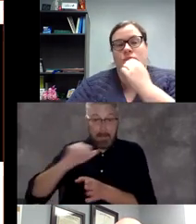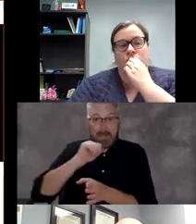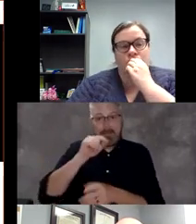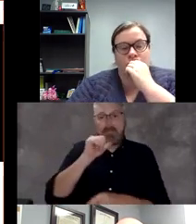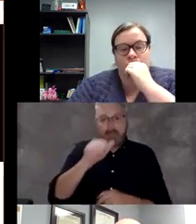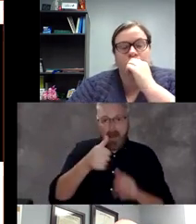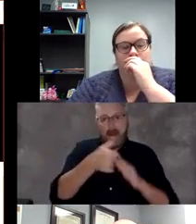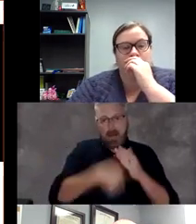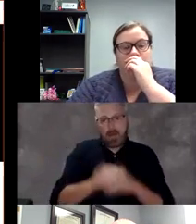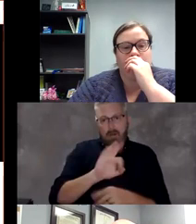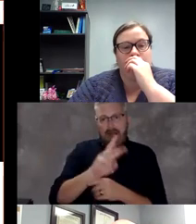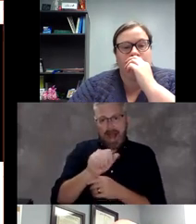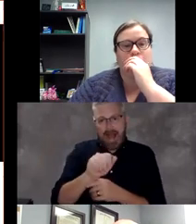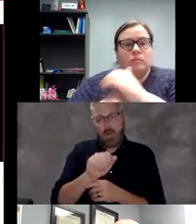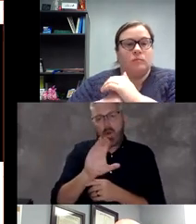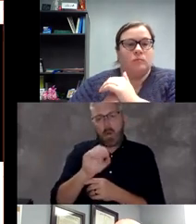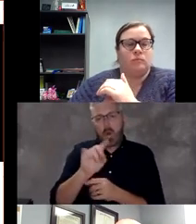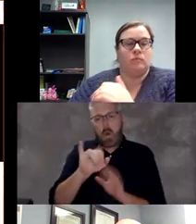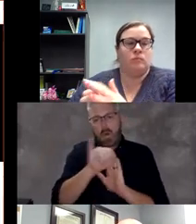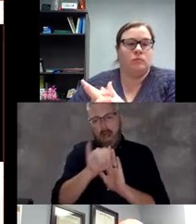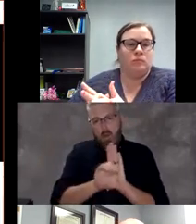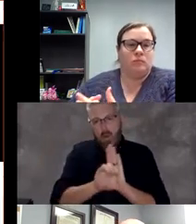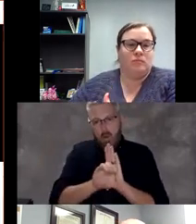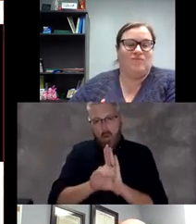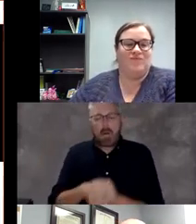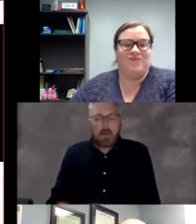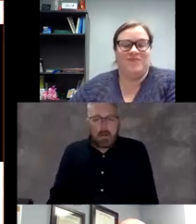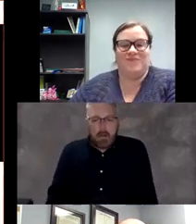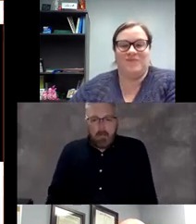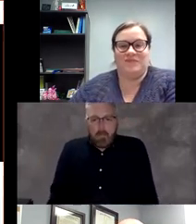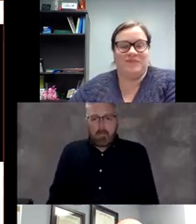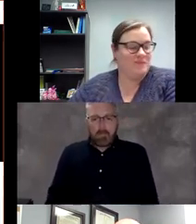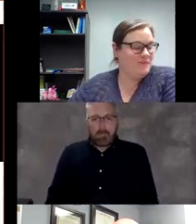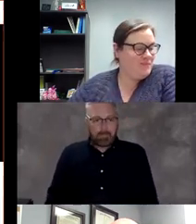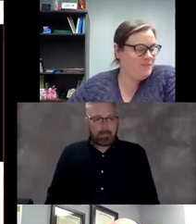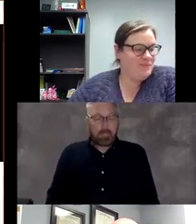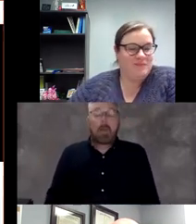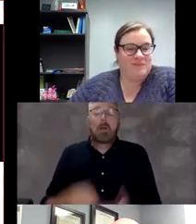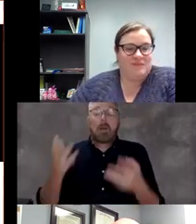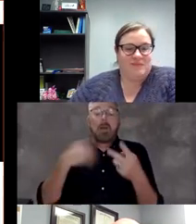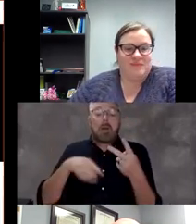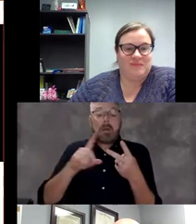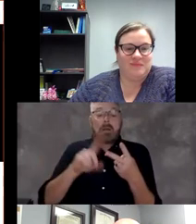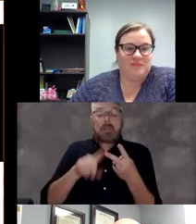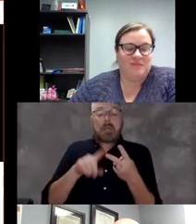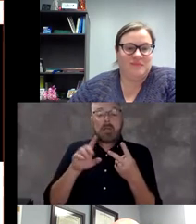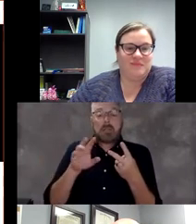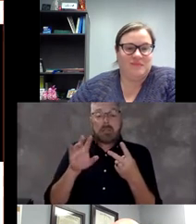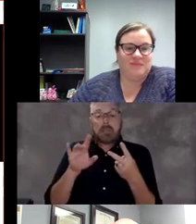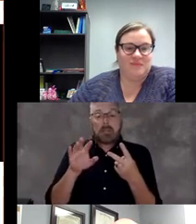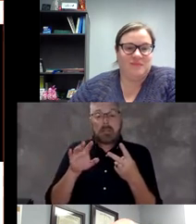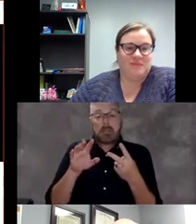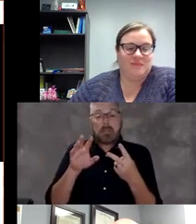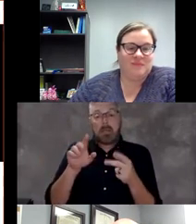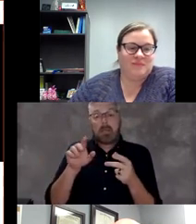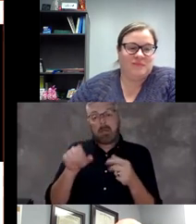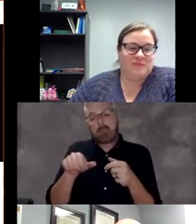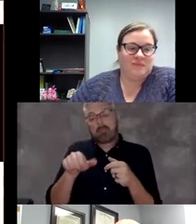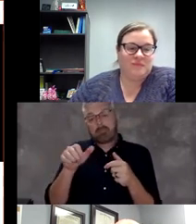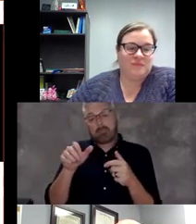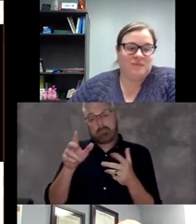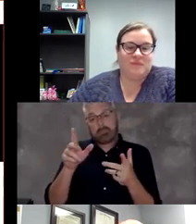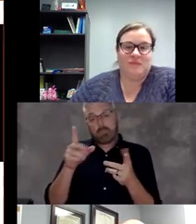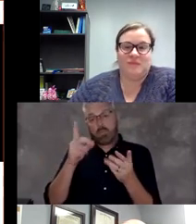IOWA CODE. WE WILL GO THROUGH STATUTES.